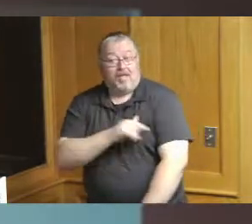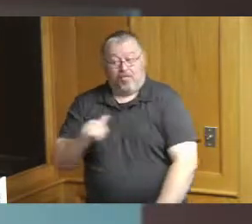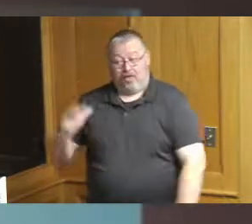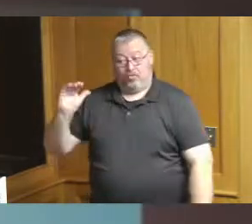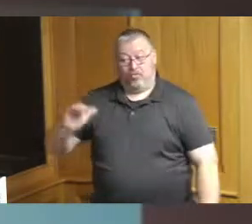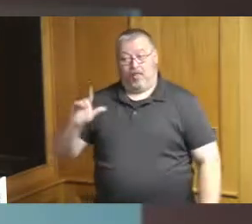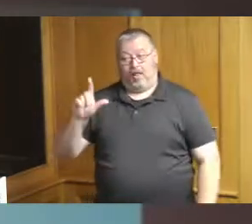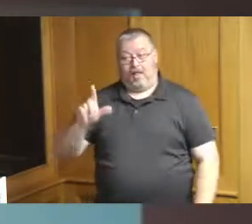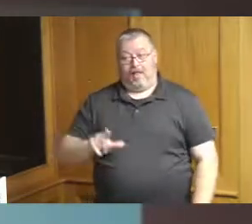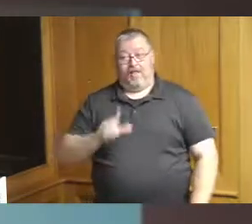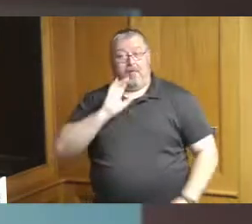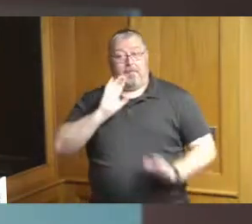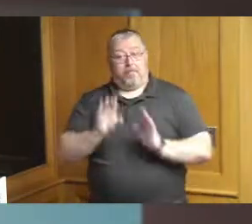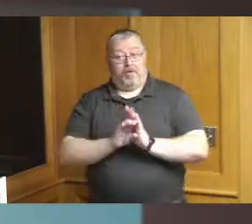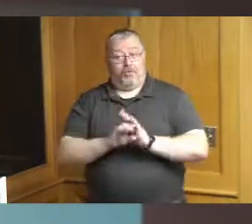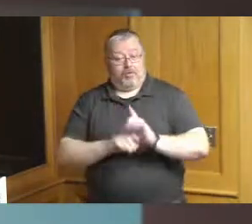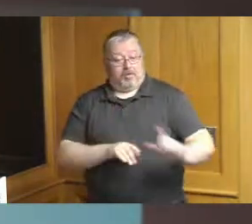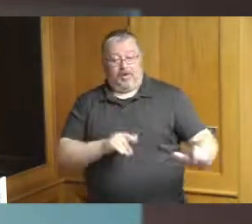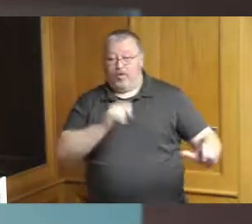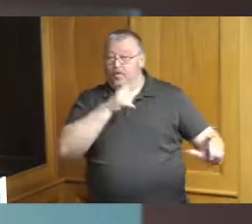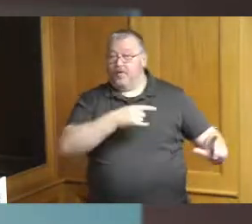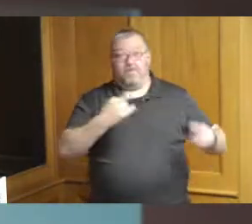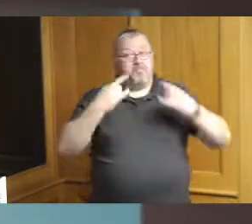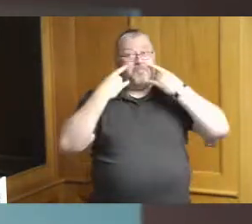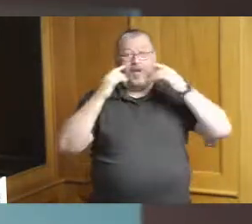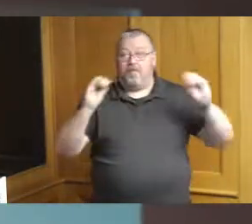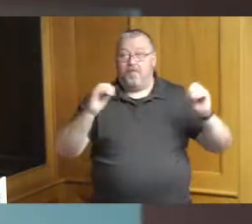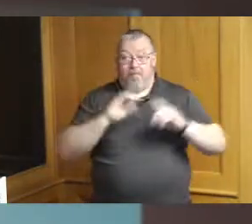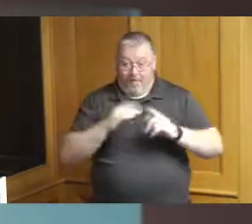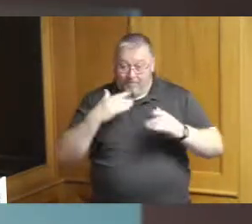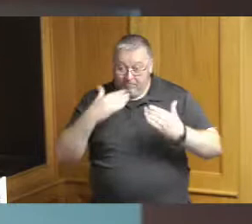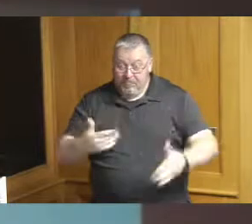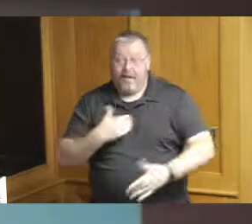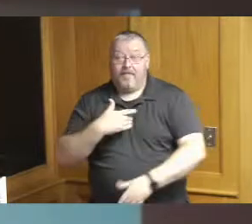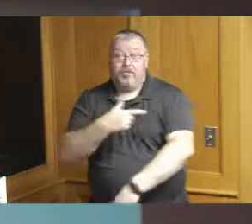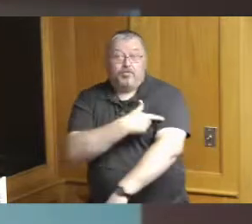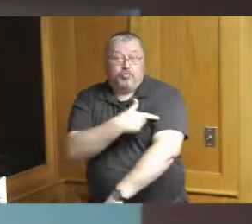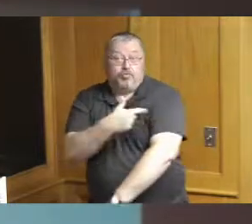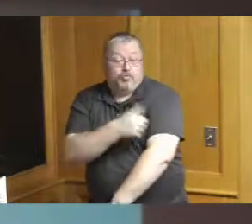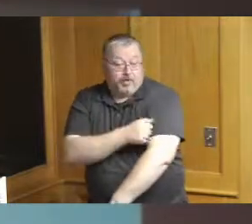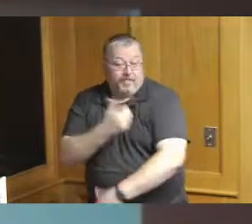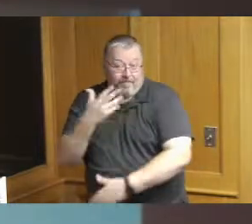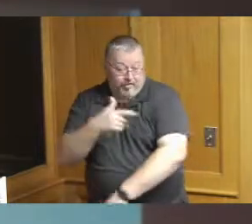left of the new picture doesn't have a mask on they've been vaccinated because they're close to a